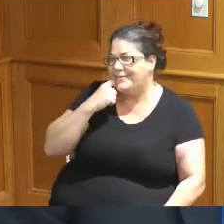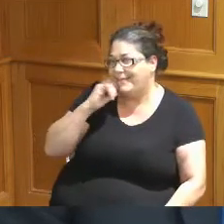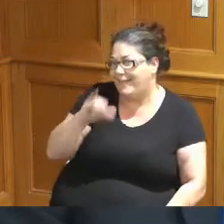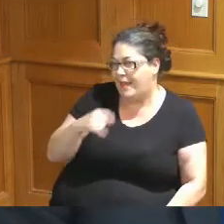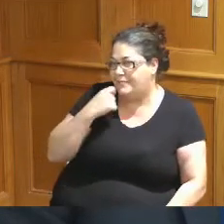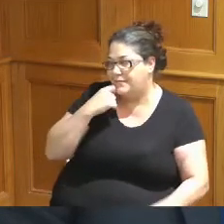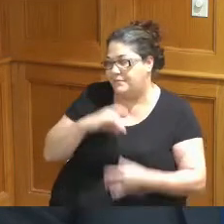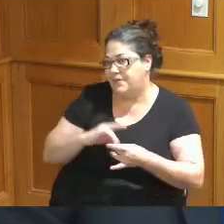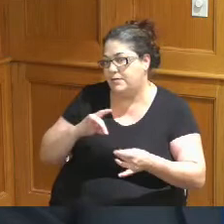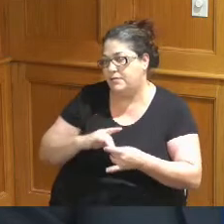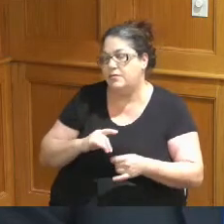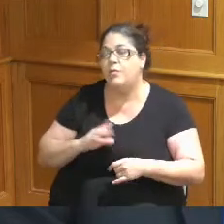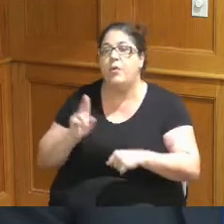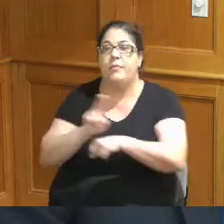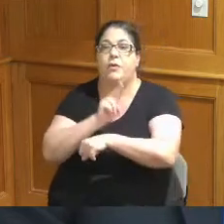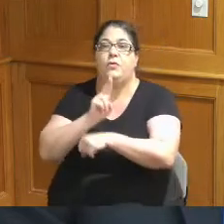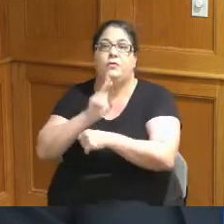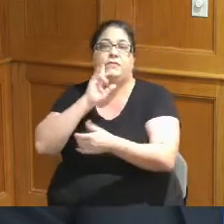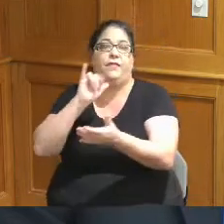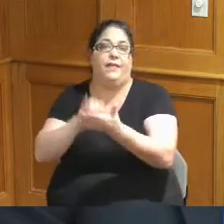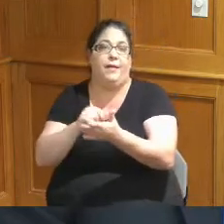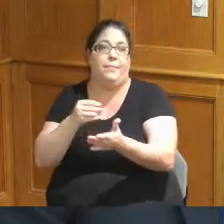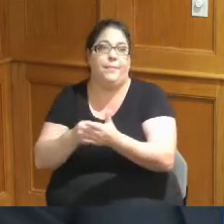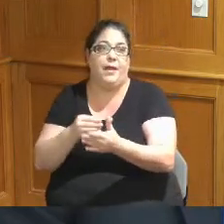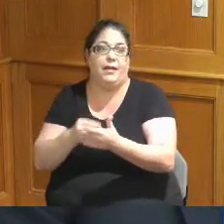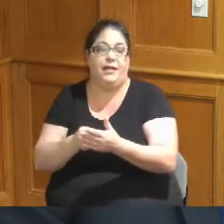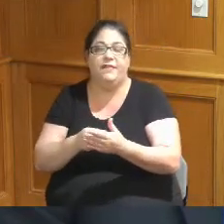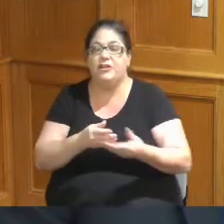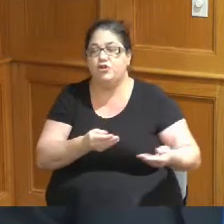that we they'll be utilized in that way this is just these are just carryover dollars that's